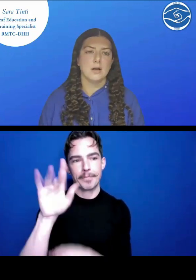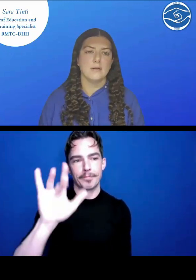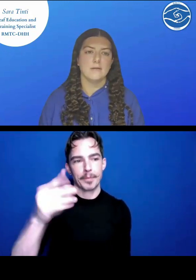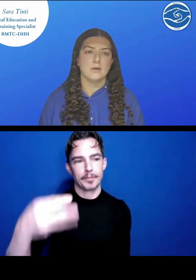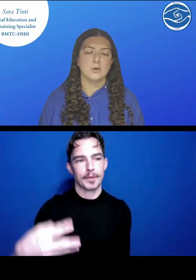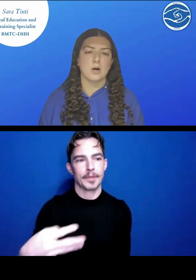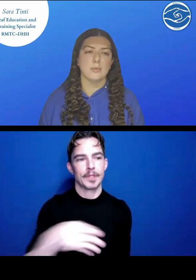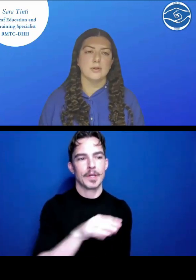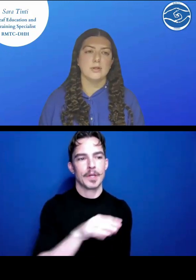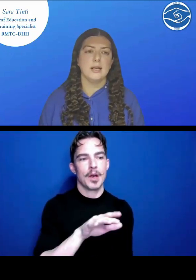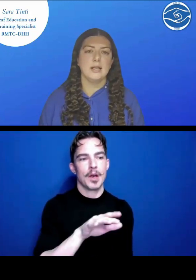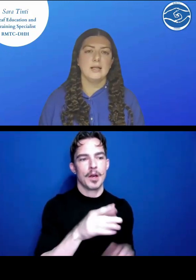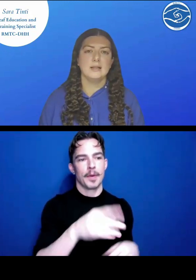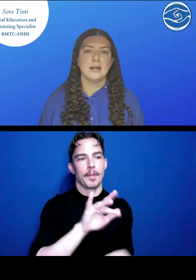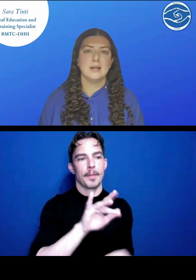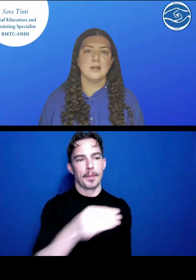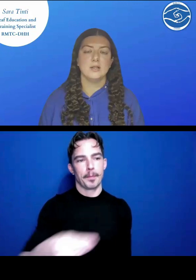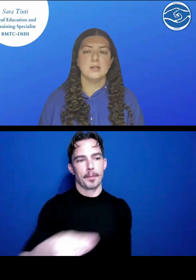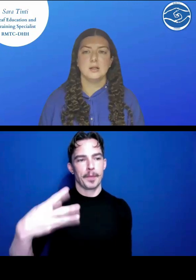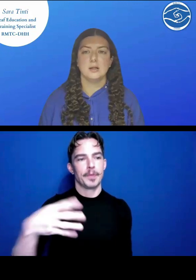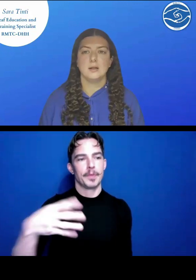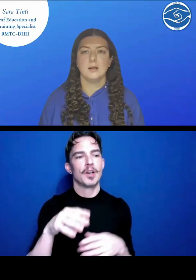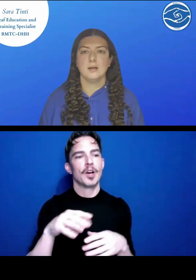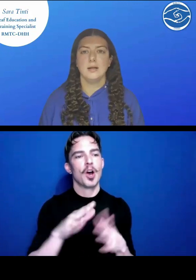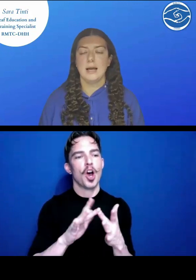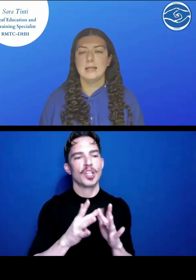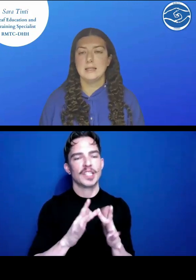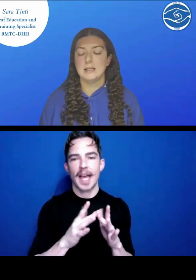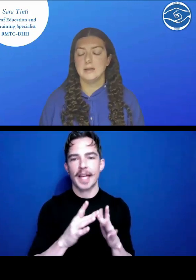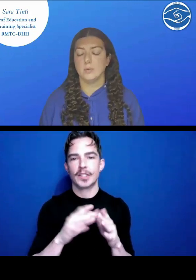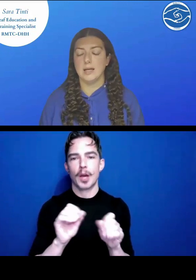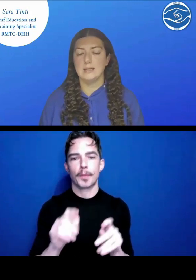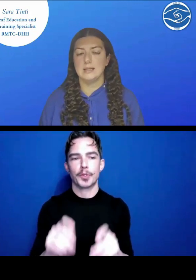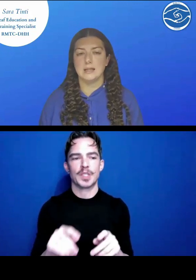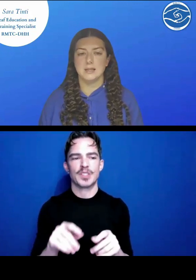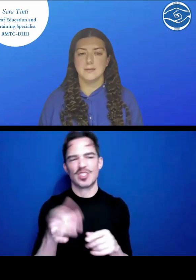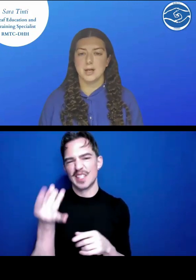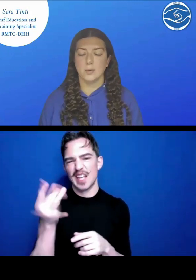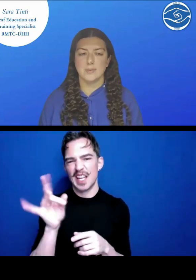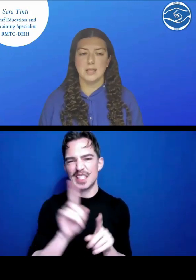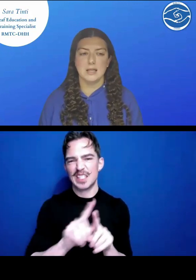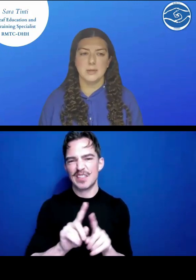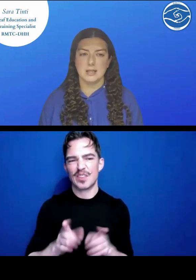online virtual opportunities. And there's like 18 different ways to get to stuff on our websites,